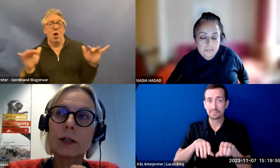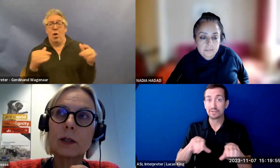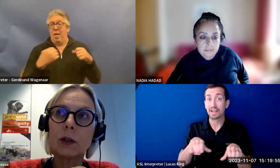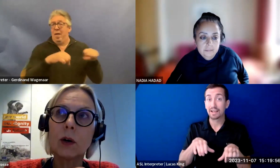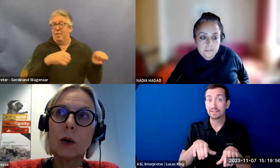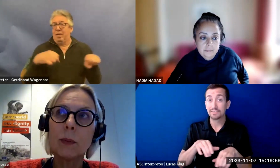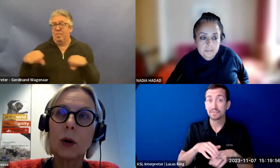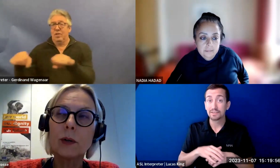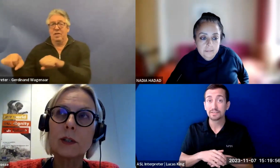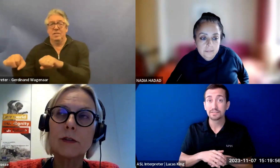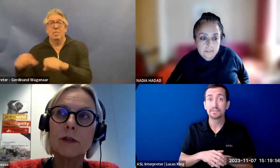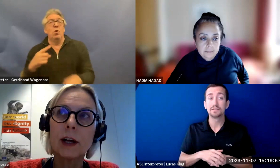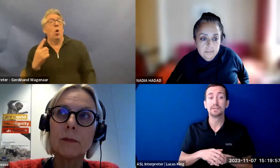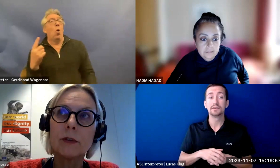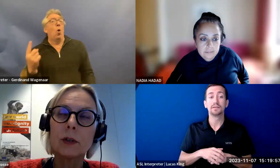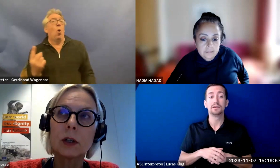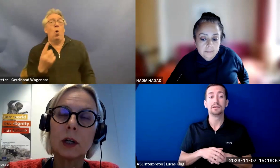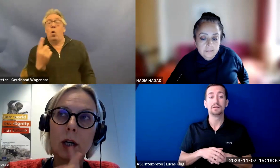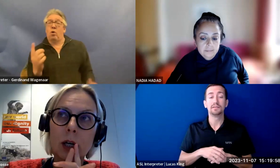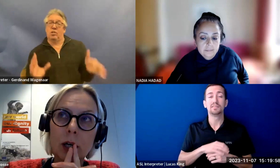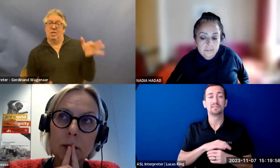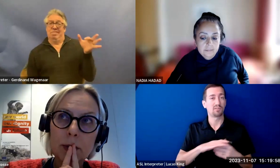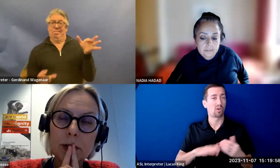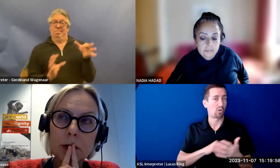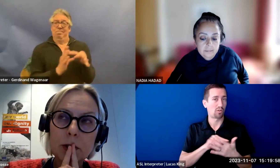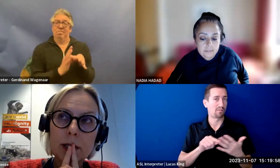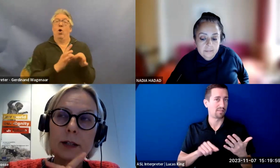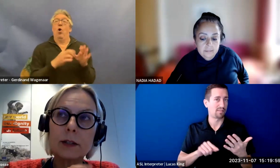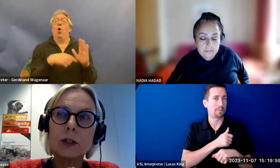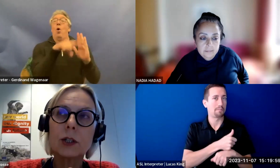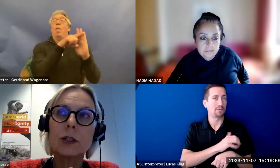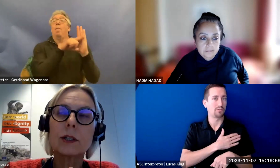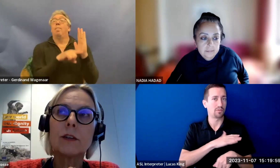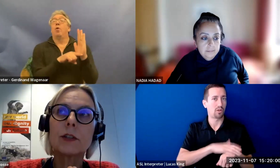based on our policy framework and with SDGs